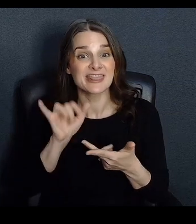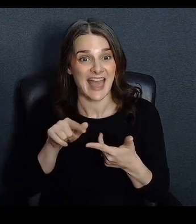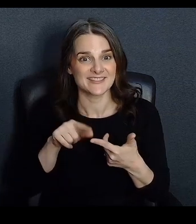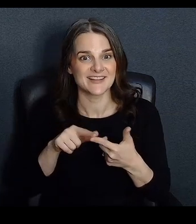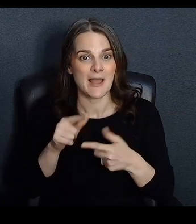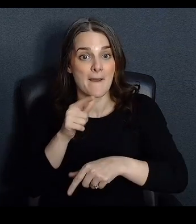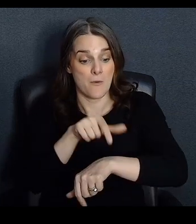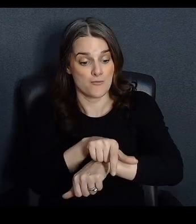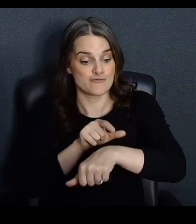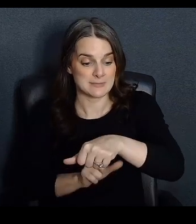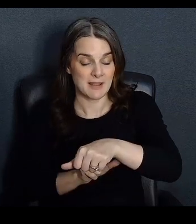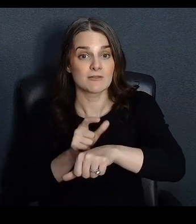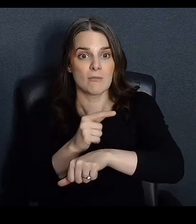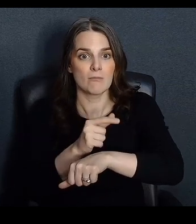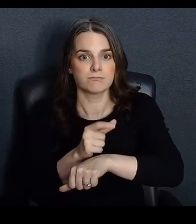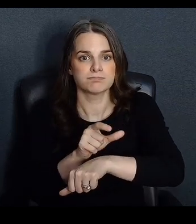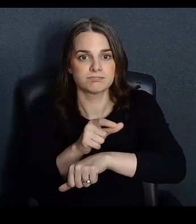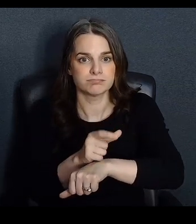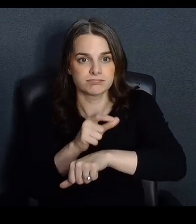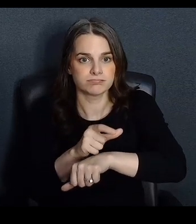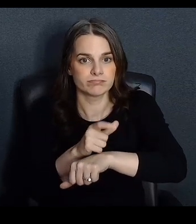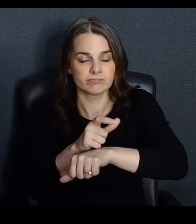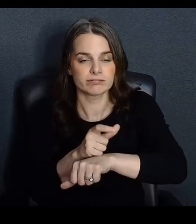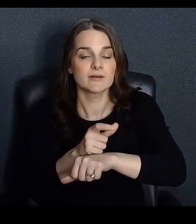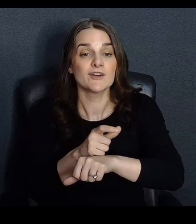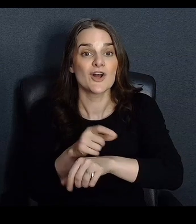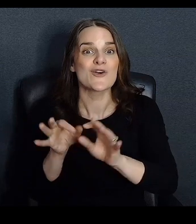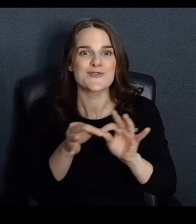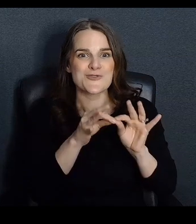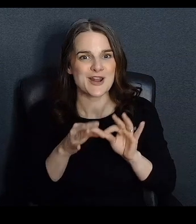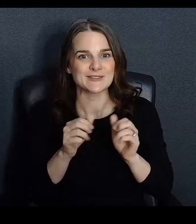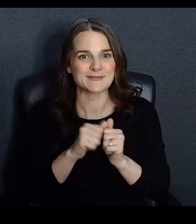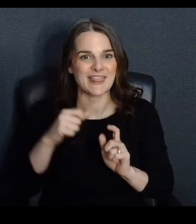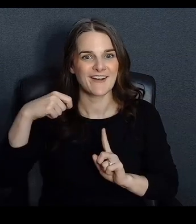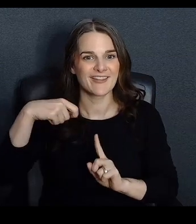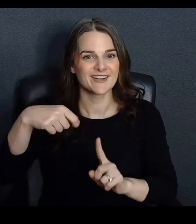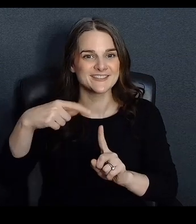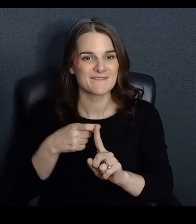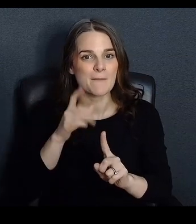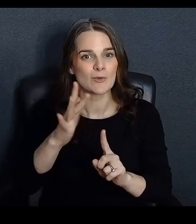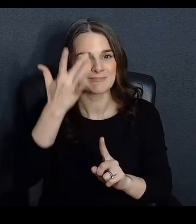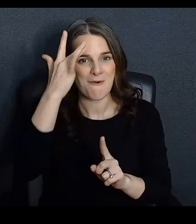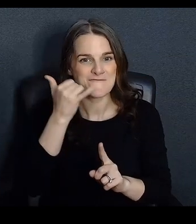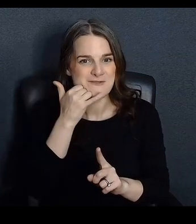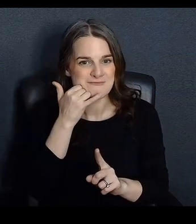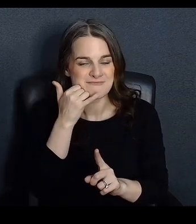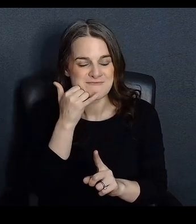And what this one is a vibrating wristband that coordinates with alerts from your smartphone.